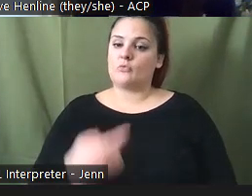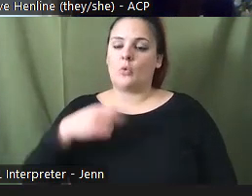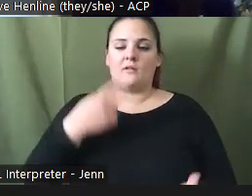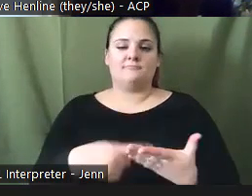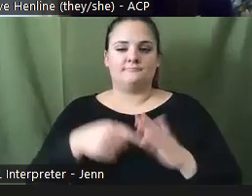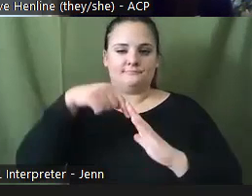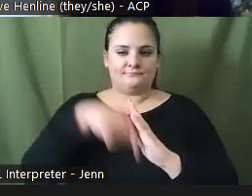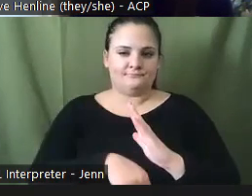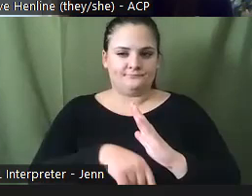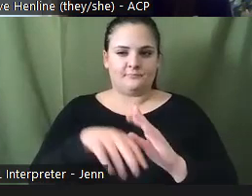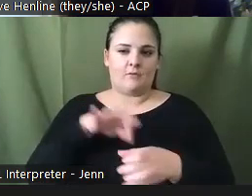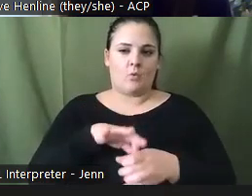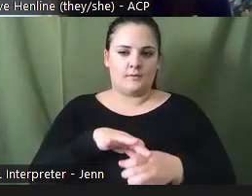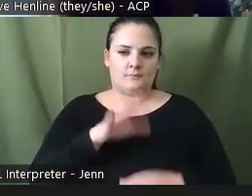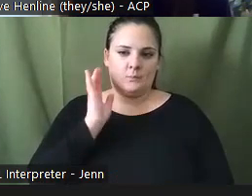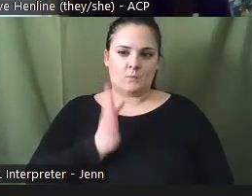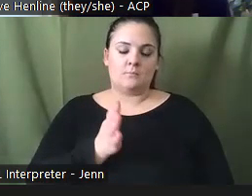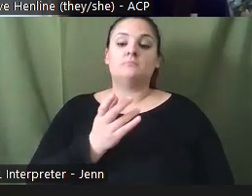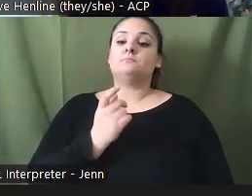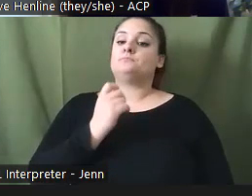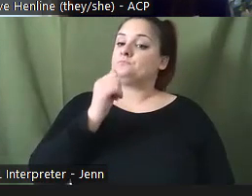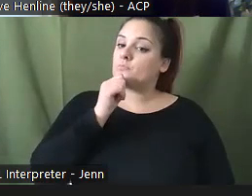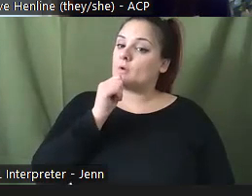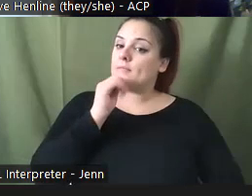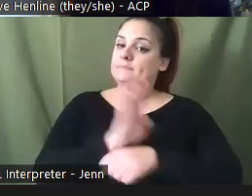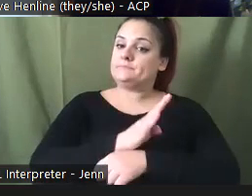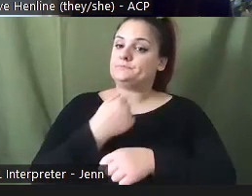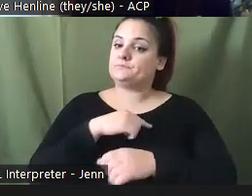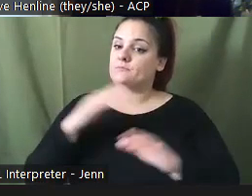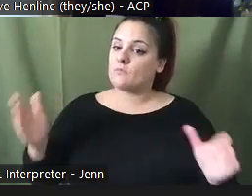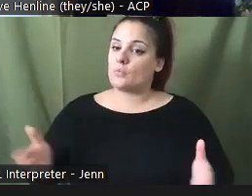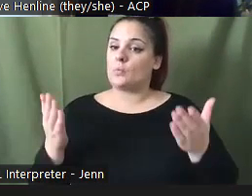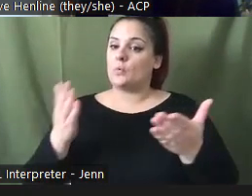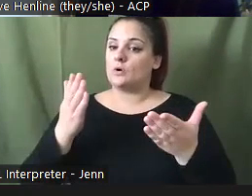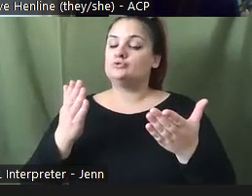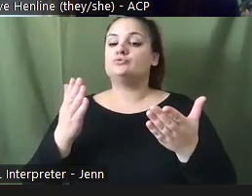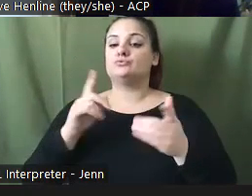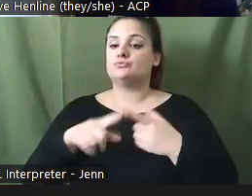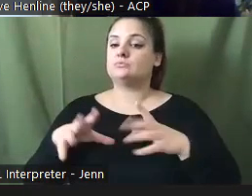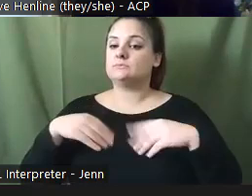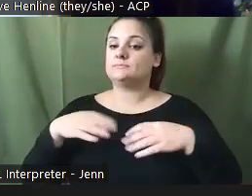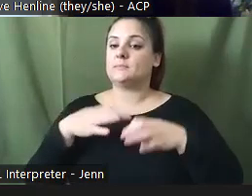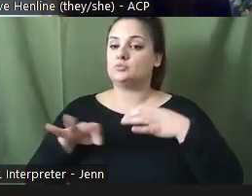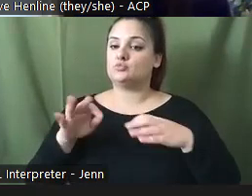Private businesses are encouraged, but not required, to accept the substitute address.